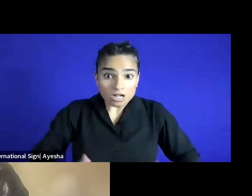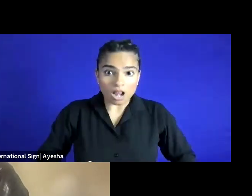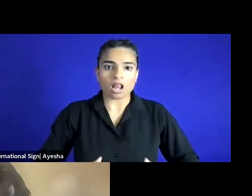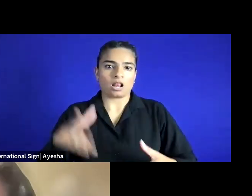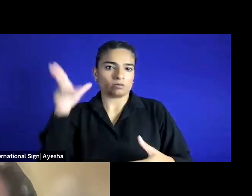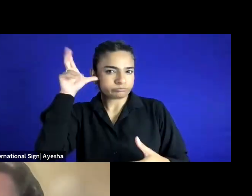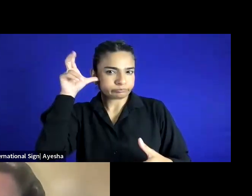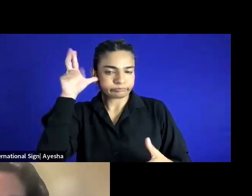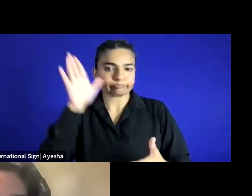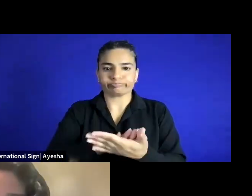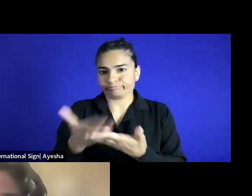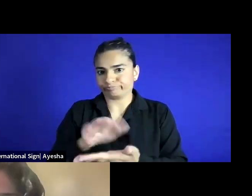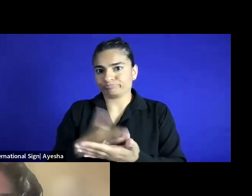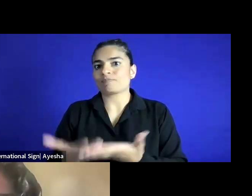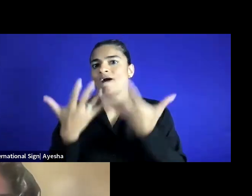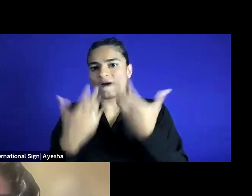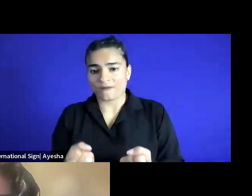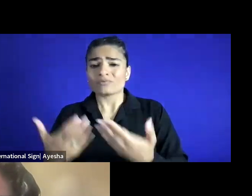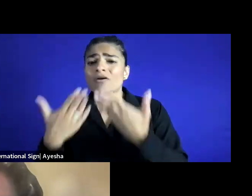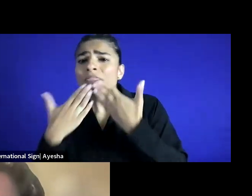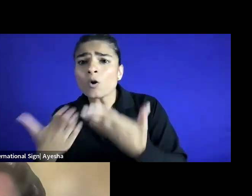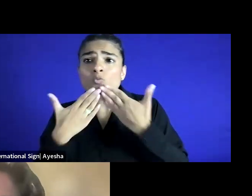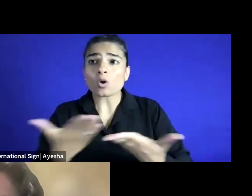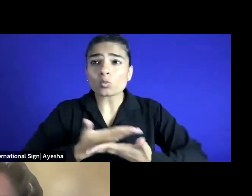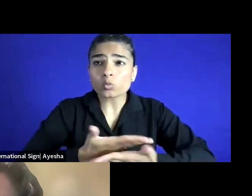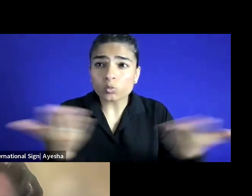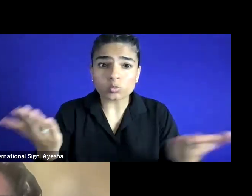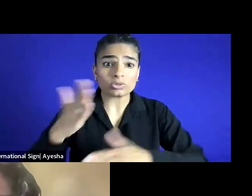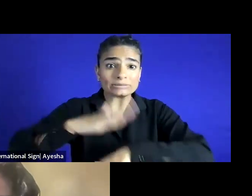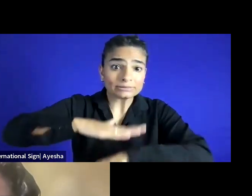Thank you all so much for taking the time to join us.